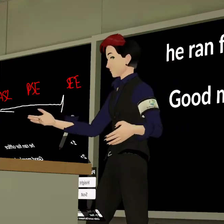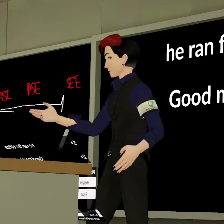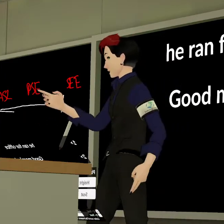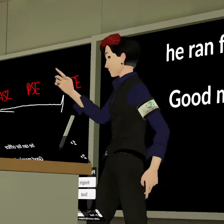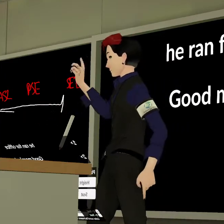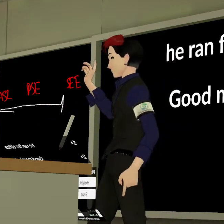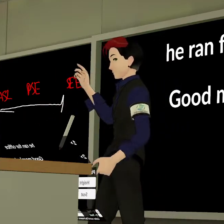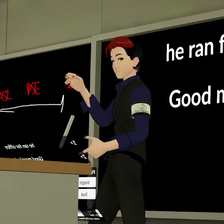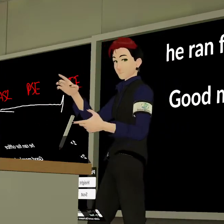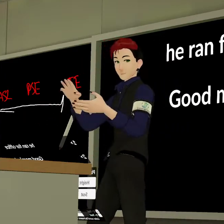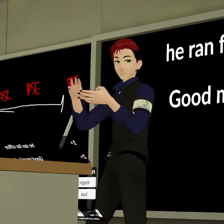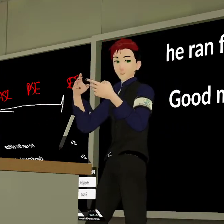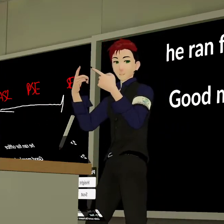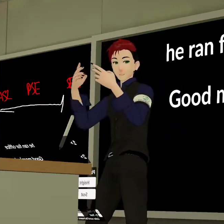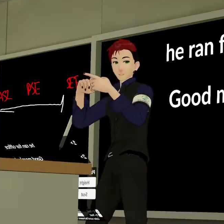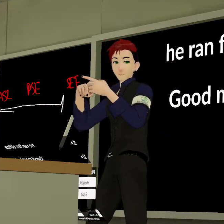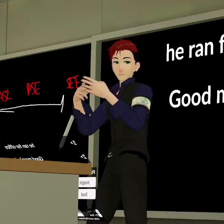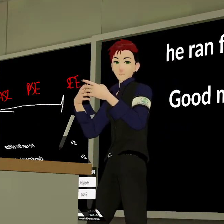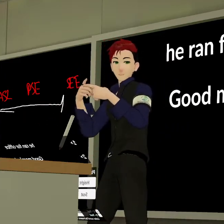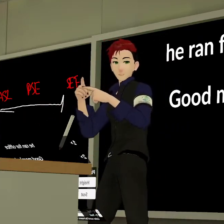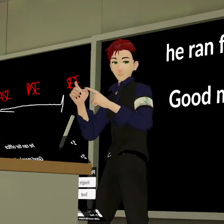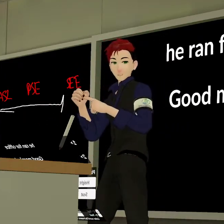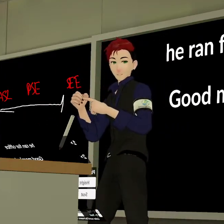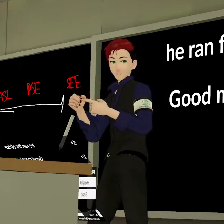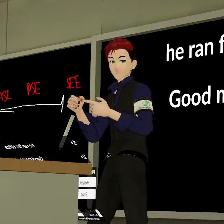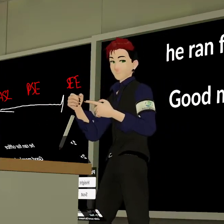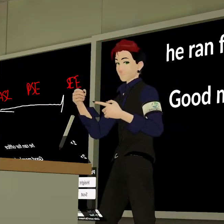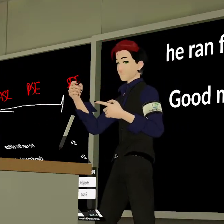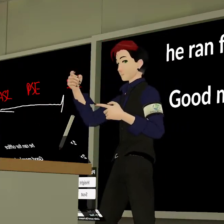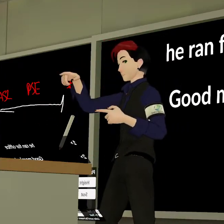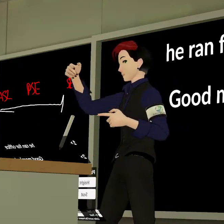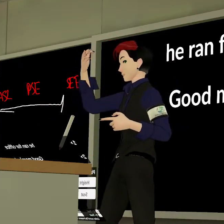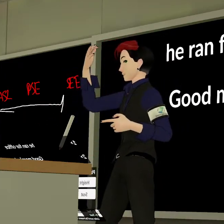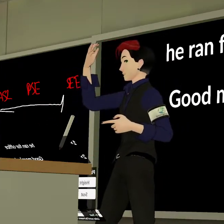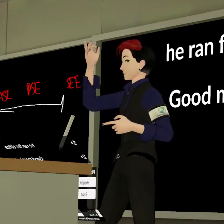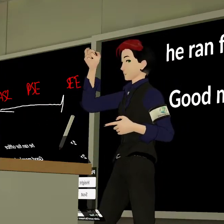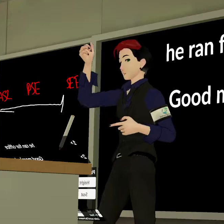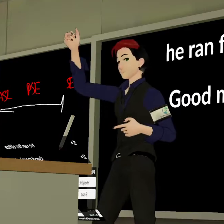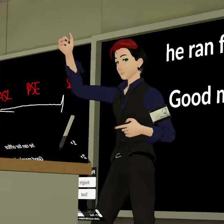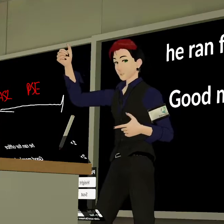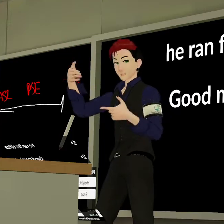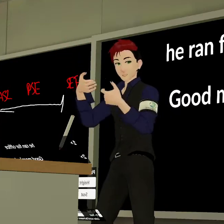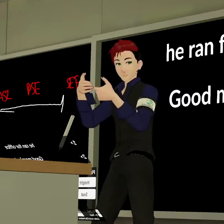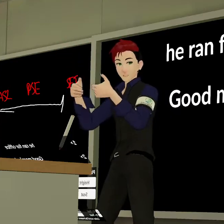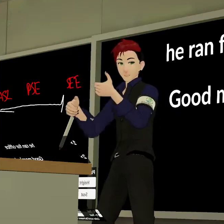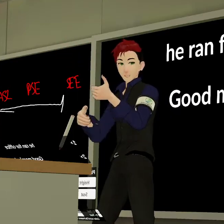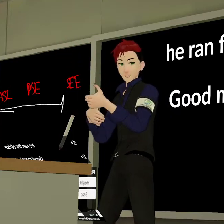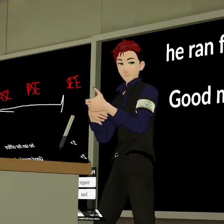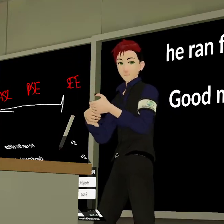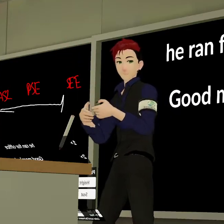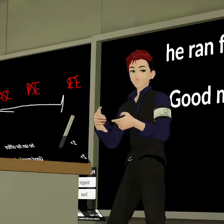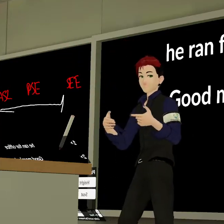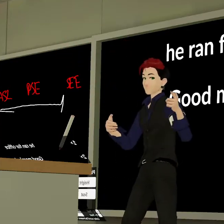no this is one of those multiple meaning words this is why you need to know the concept behind it